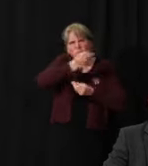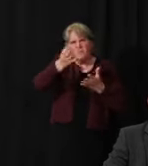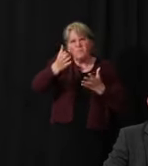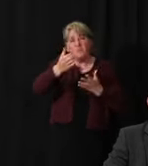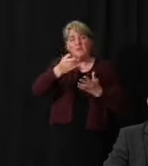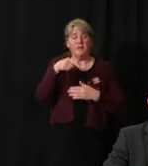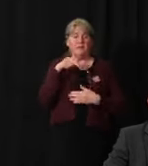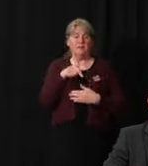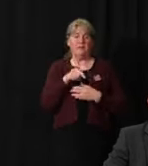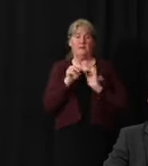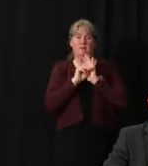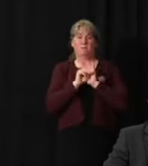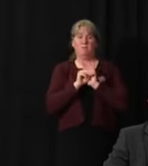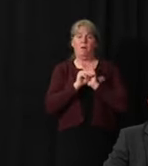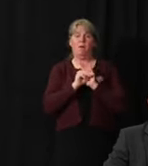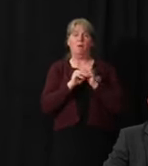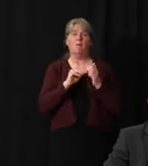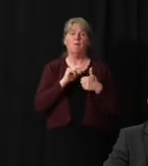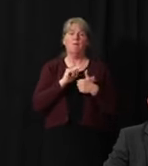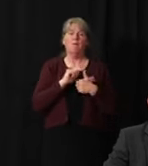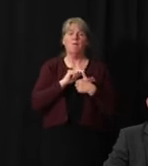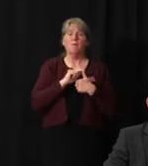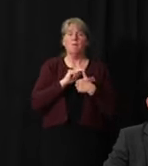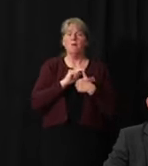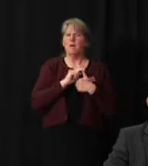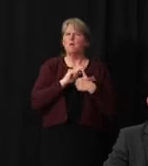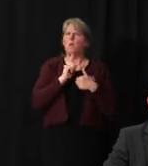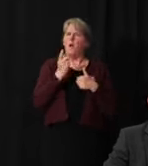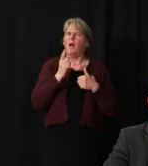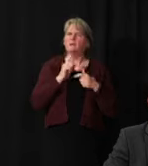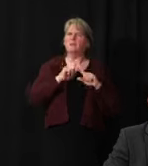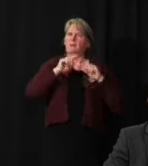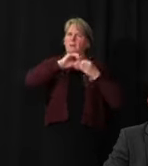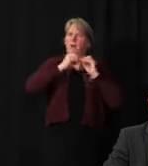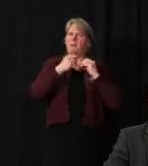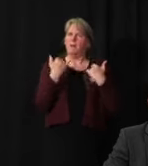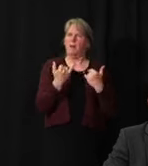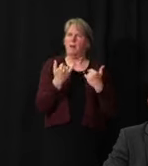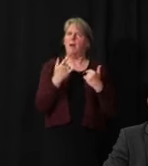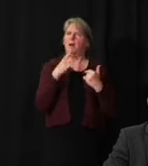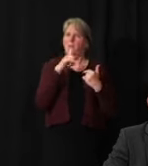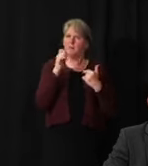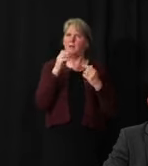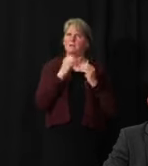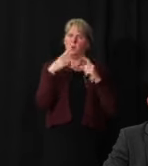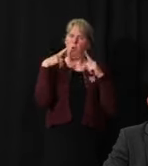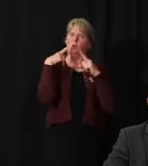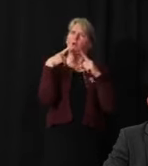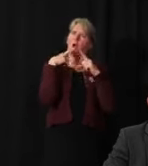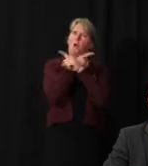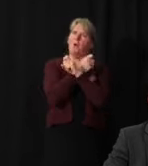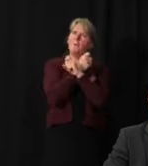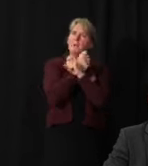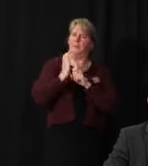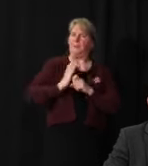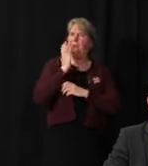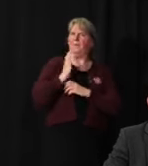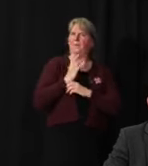talked about. This gives more of the technical background and the model which we are using now will have different numbers because it is